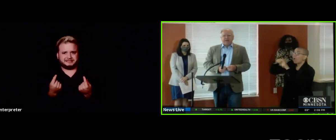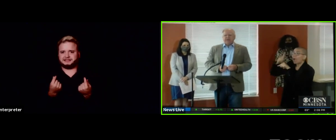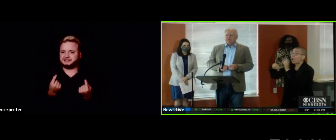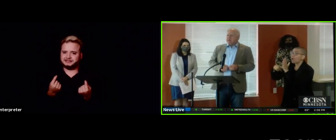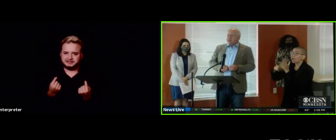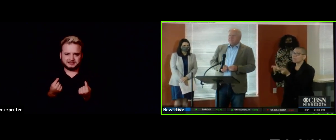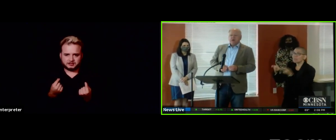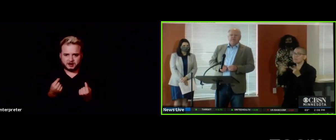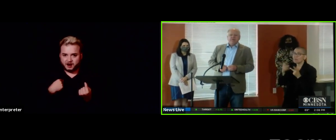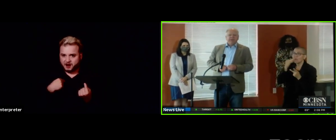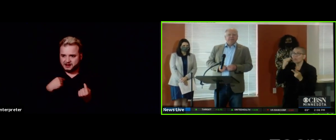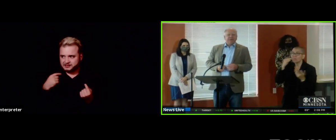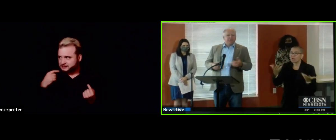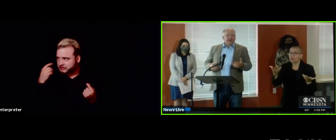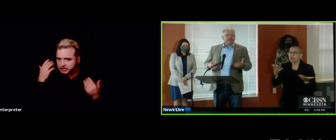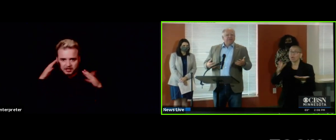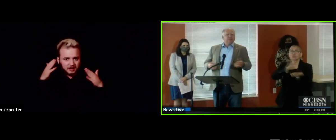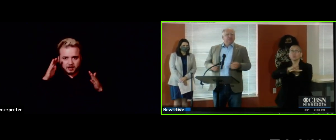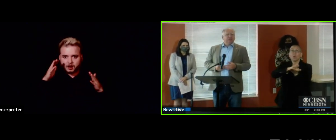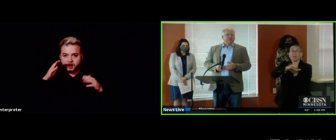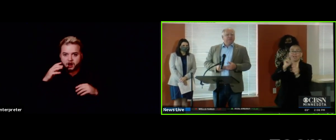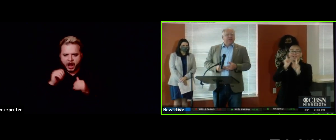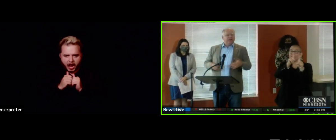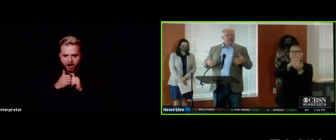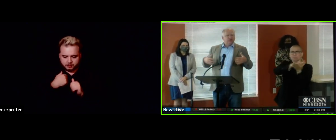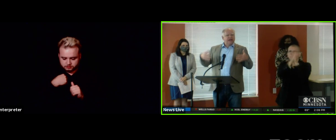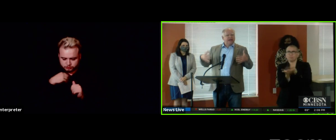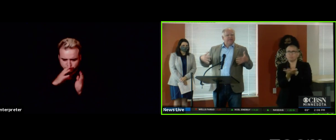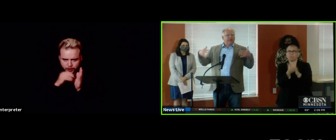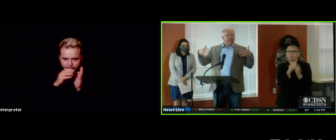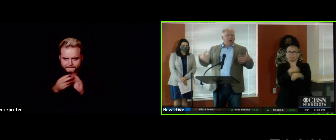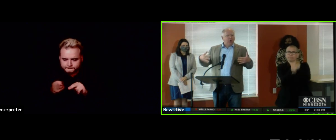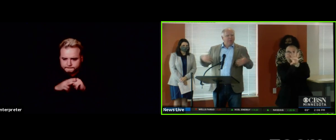it very difficult for people to practice social distancing and use that haven of a home as